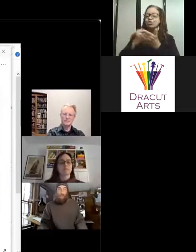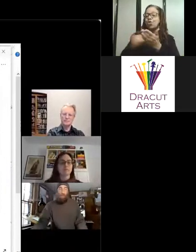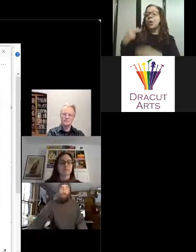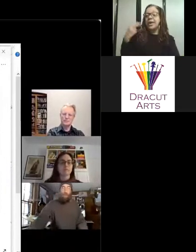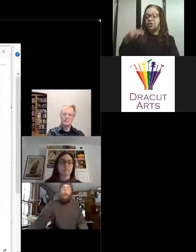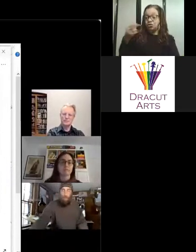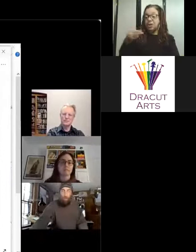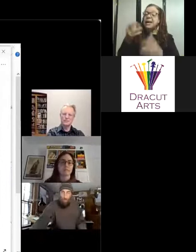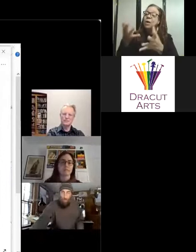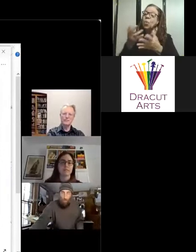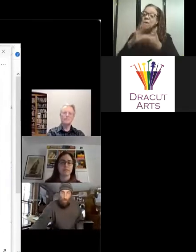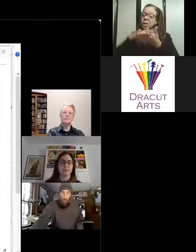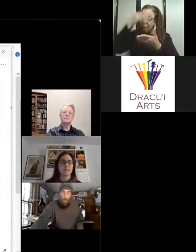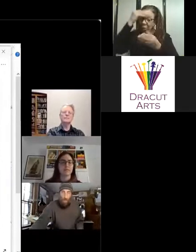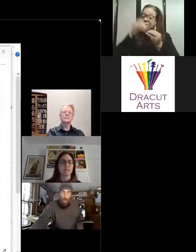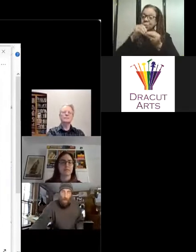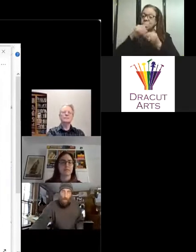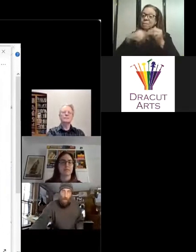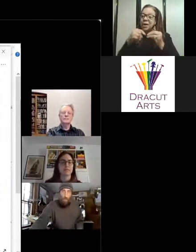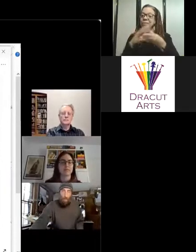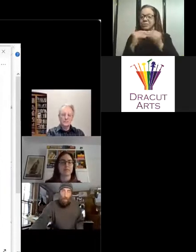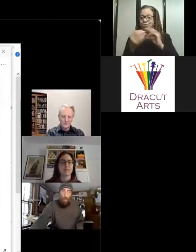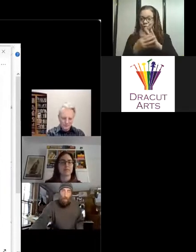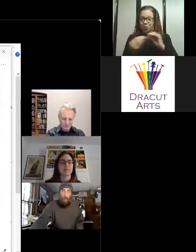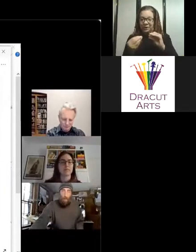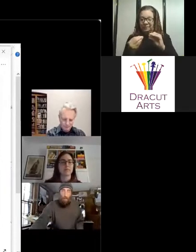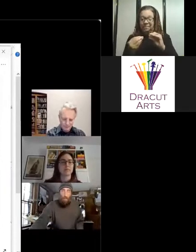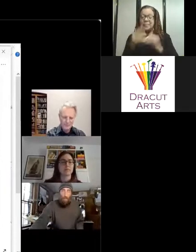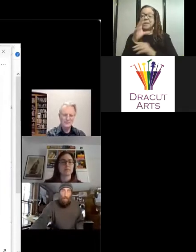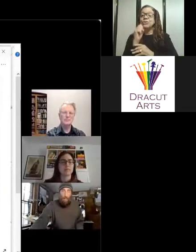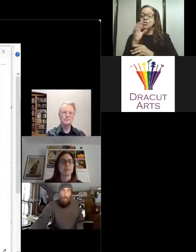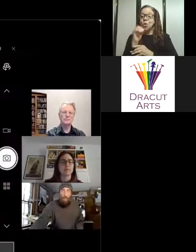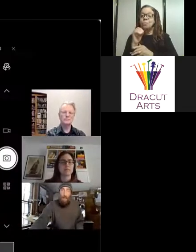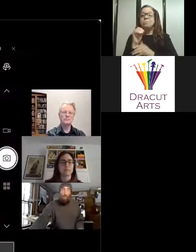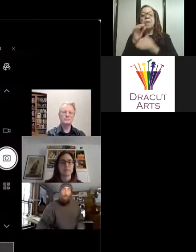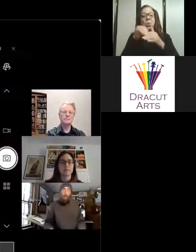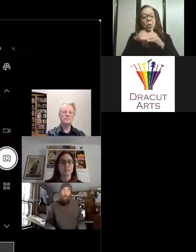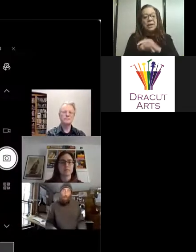Um, so, I went in, and I, I looked around a little, and I could not at all